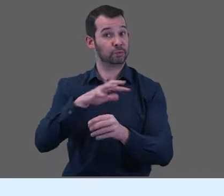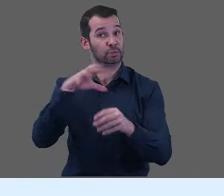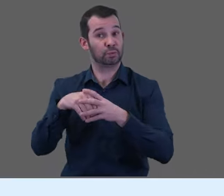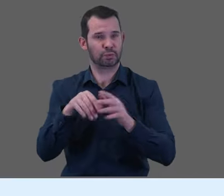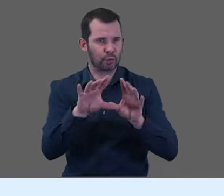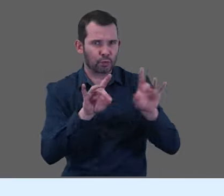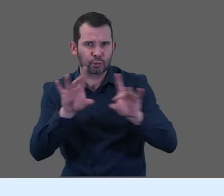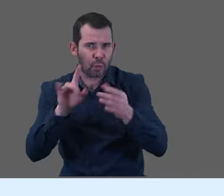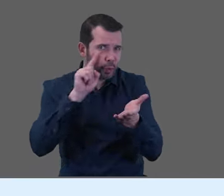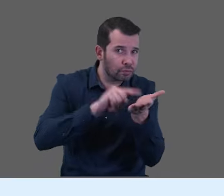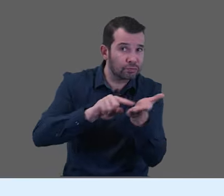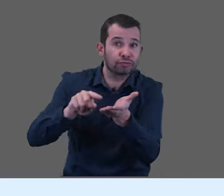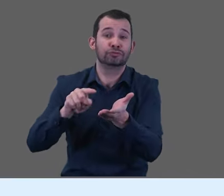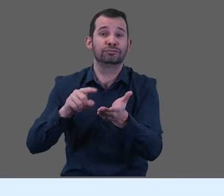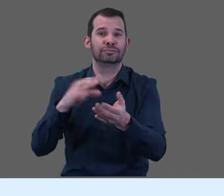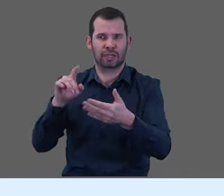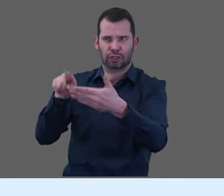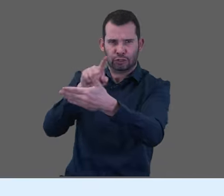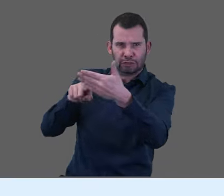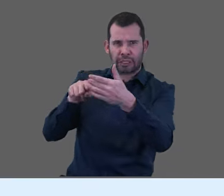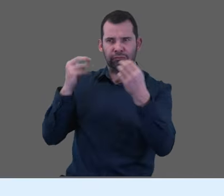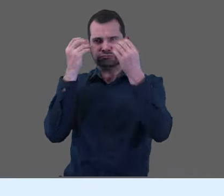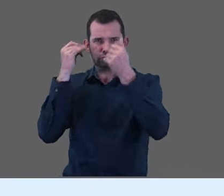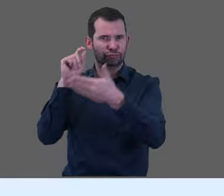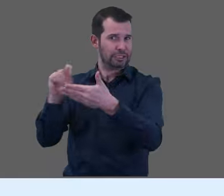This includes curatorial research and critical writing.